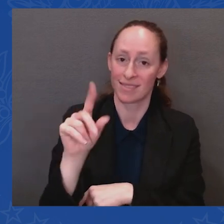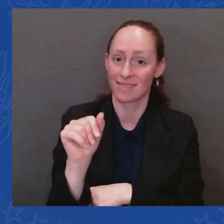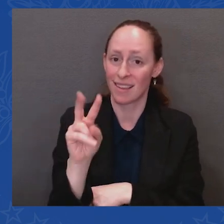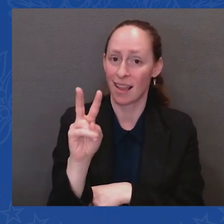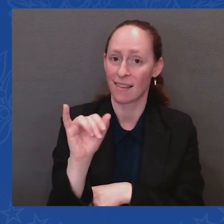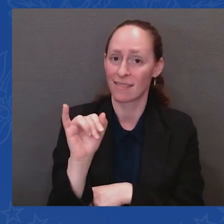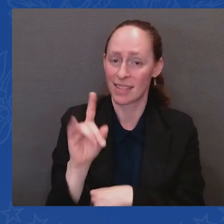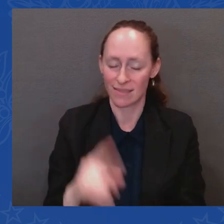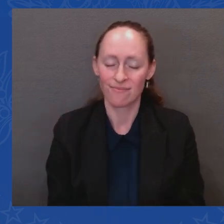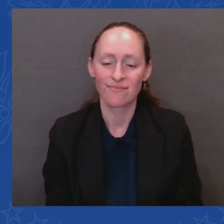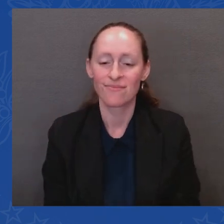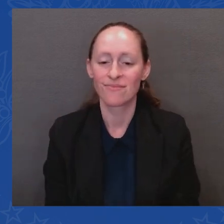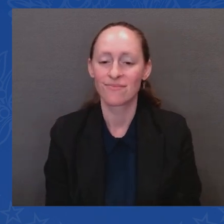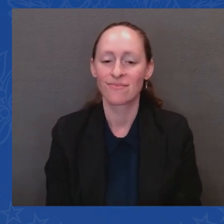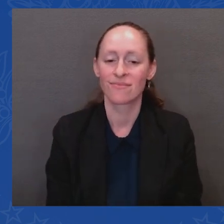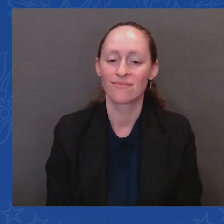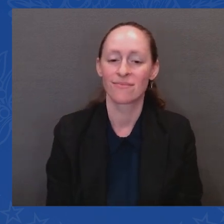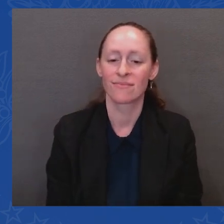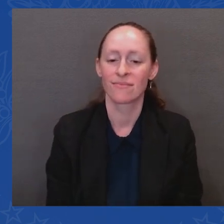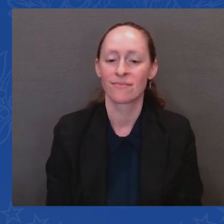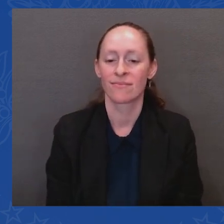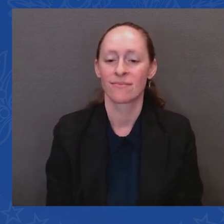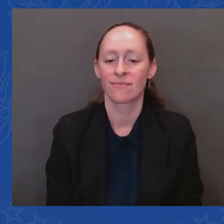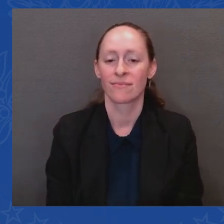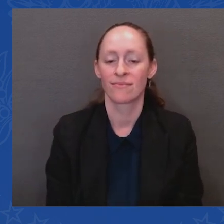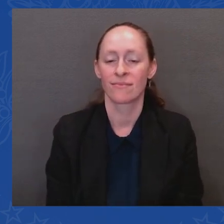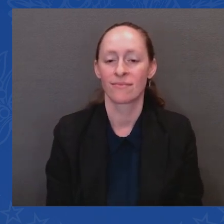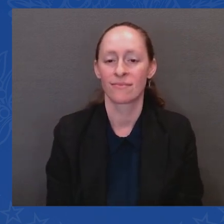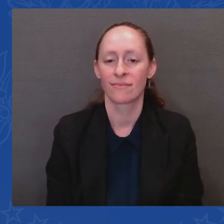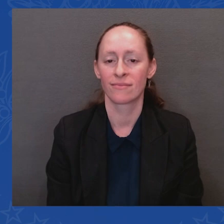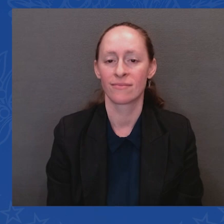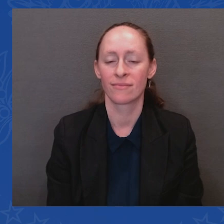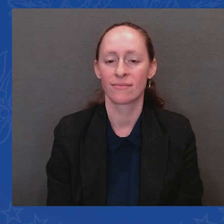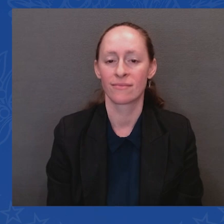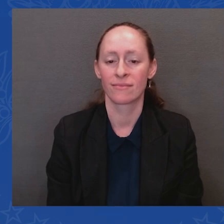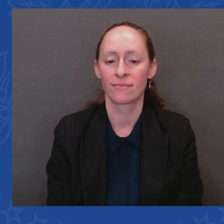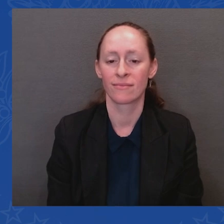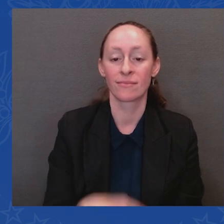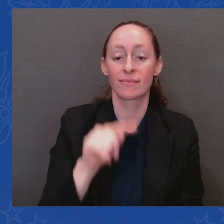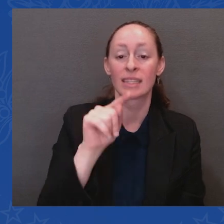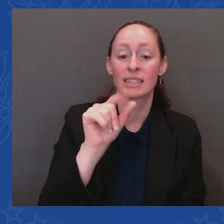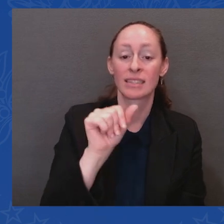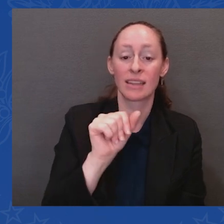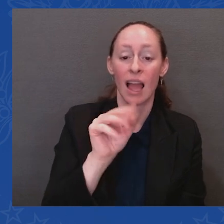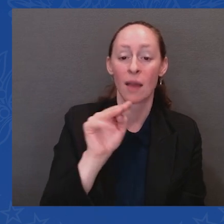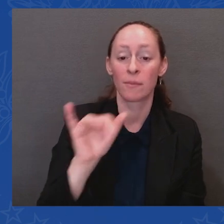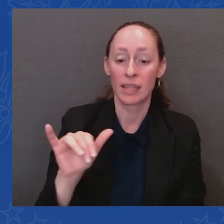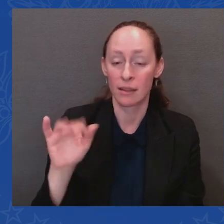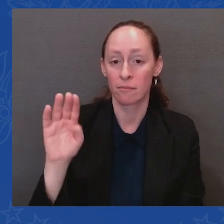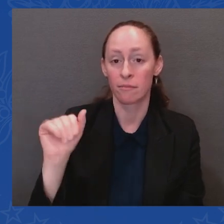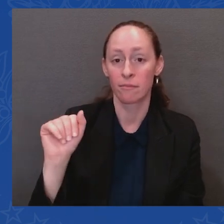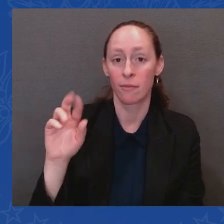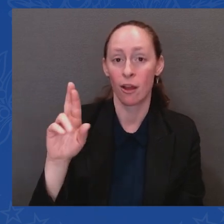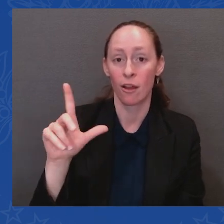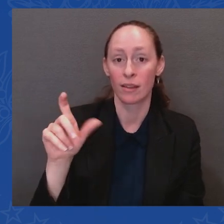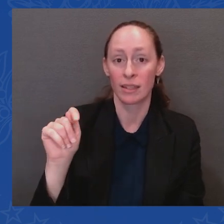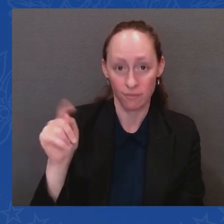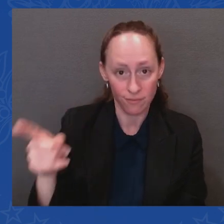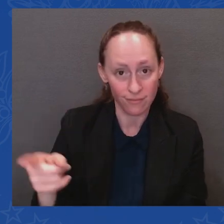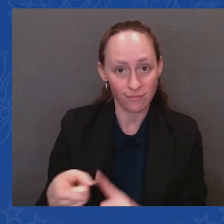And Tammy Barrlet, of Crownsville, Maryland, who patrolled the Persian Gulf During her time in the Coast Guard.